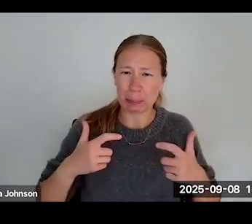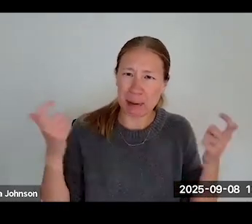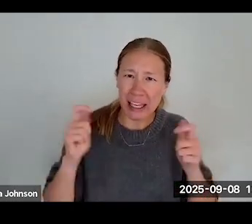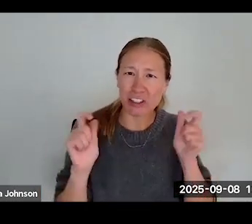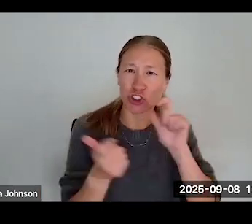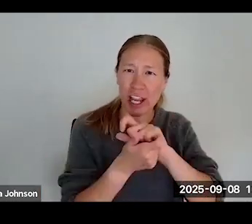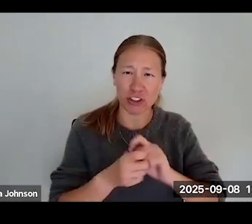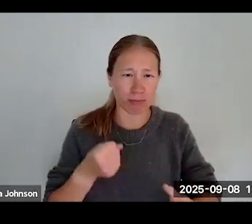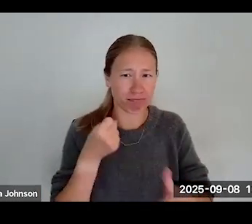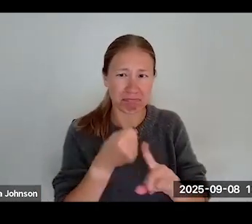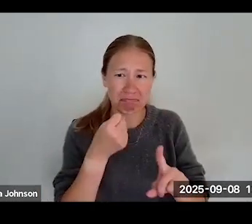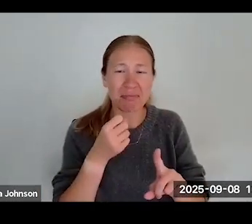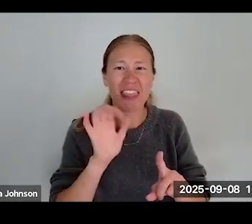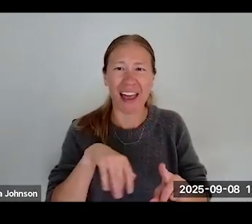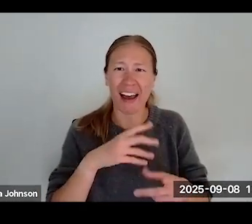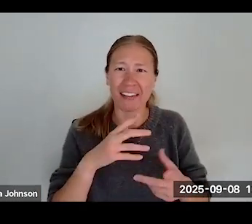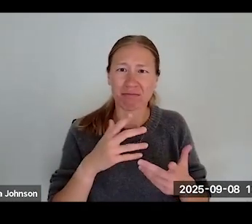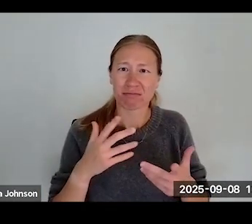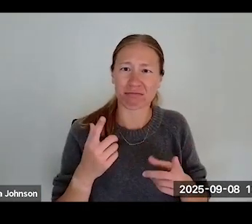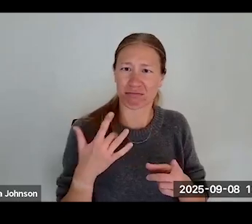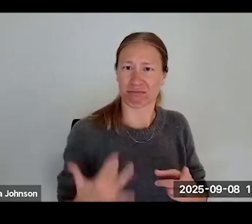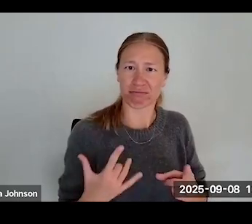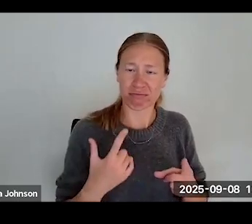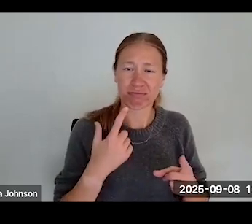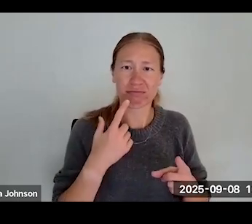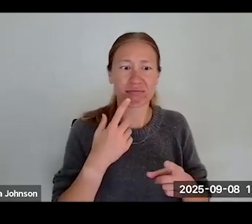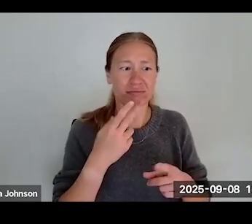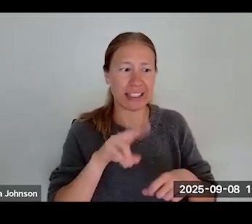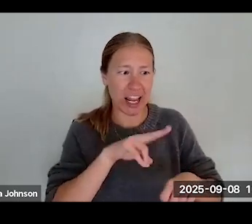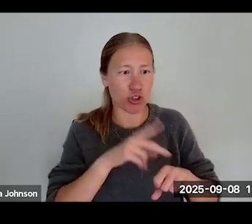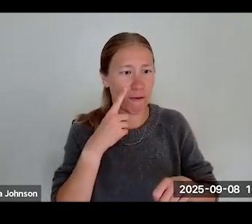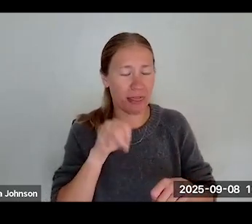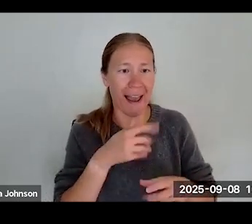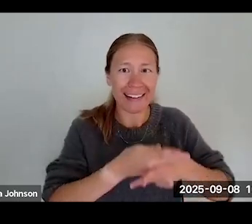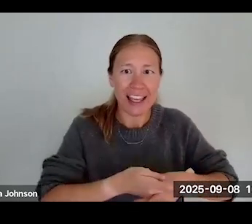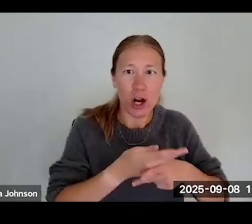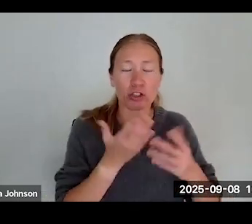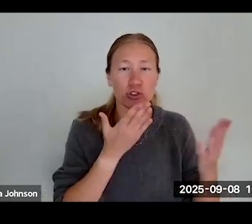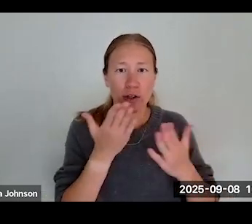it would alter the essential nature of the care, service, or experience being provided,